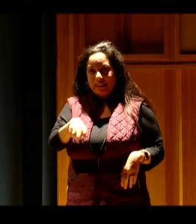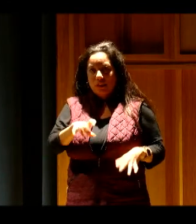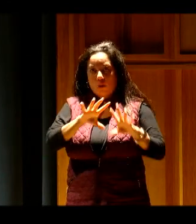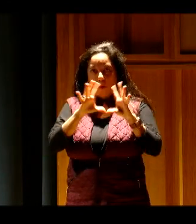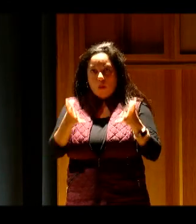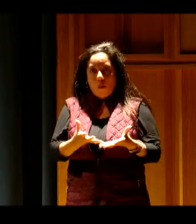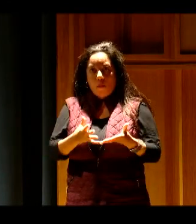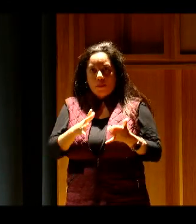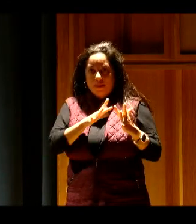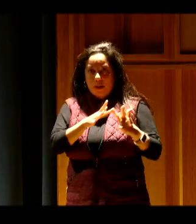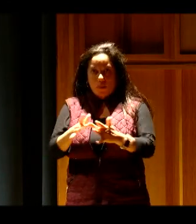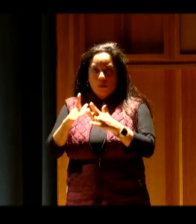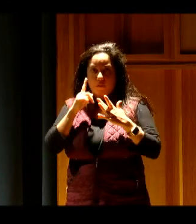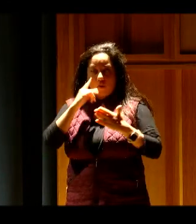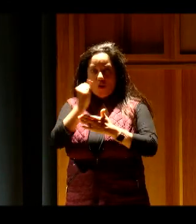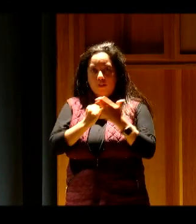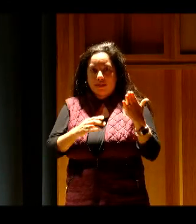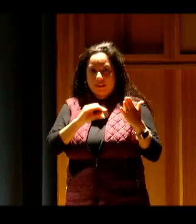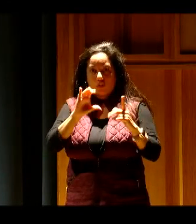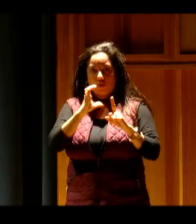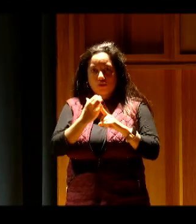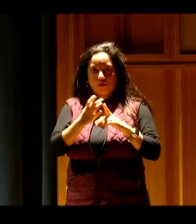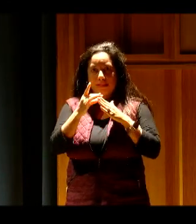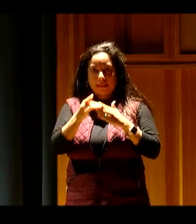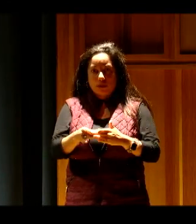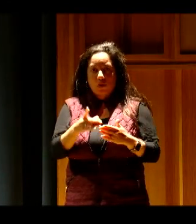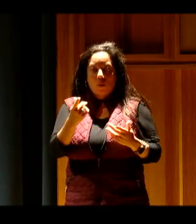network of artists and cultural leaders because what's been happening is